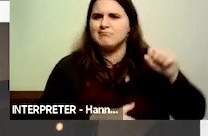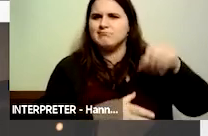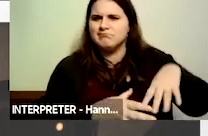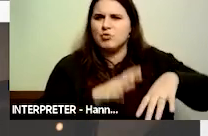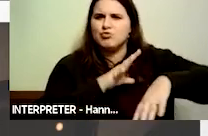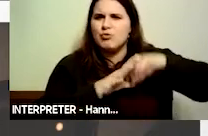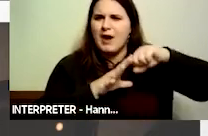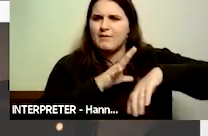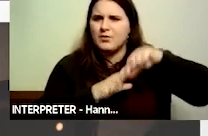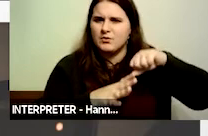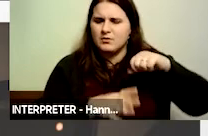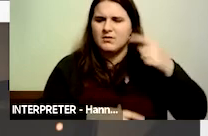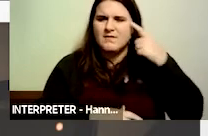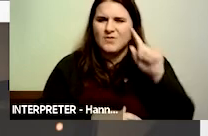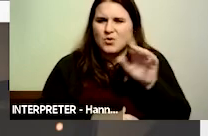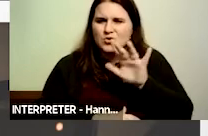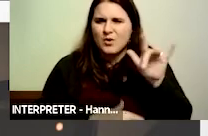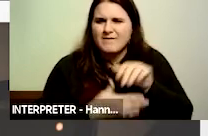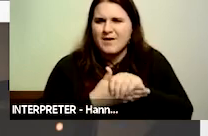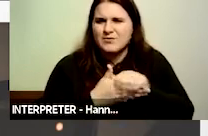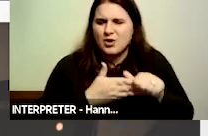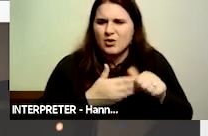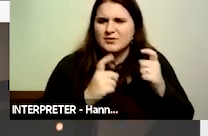Ben Woelk: Think we offered about three of them through the course of the program,